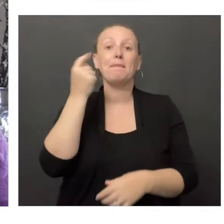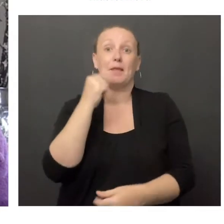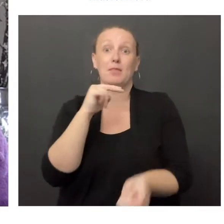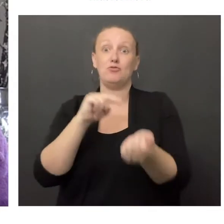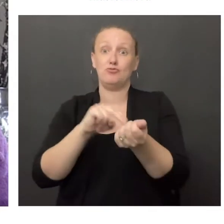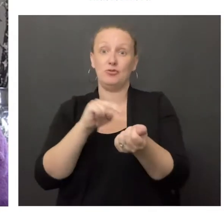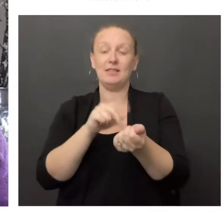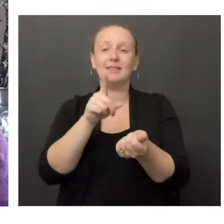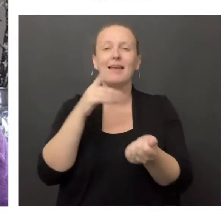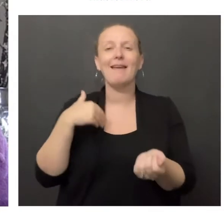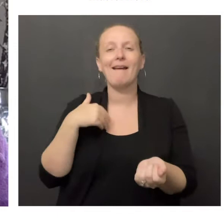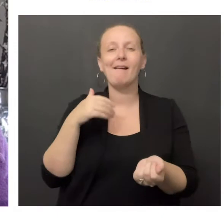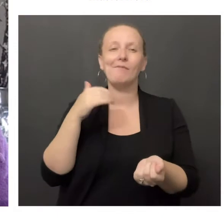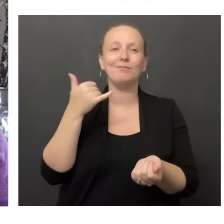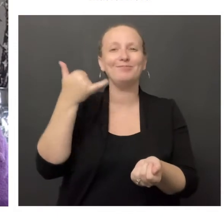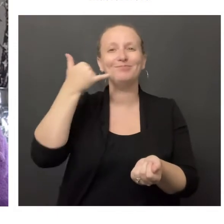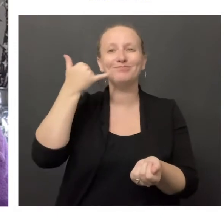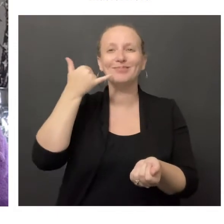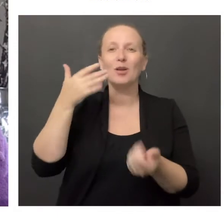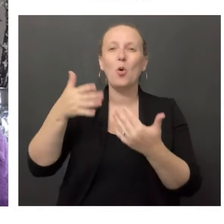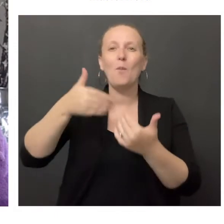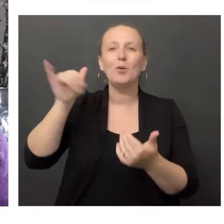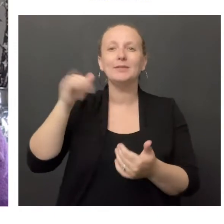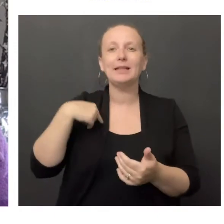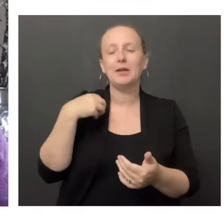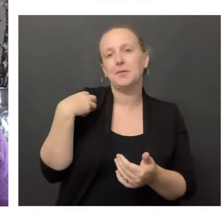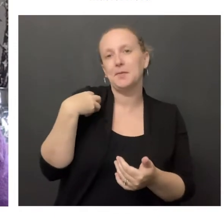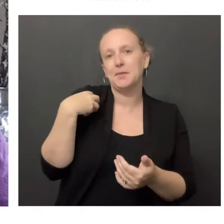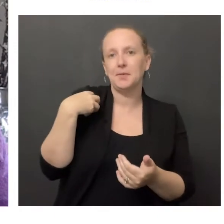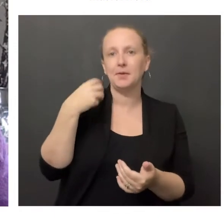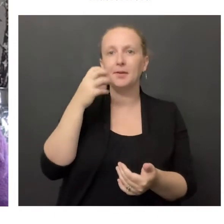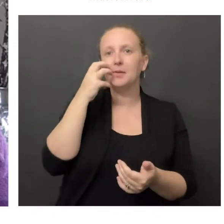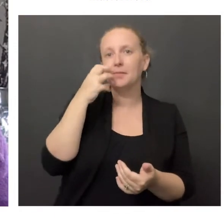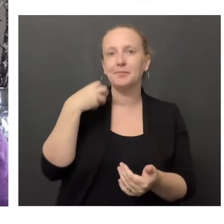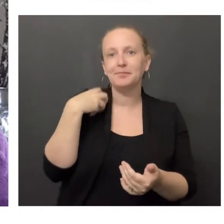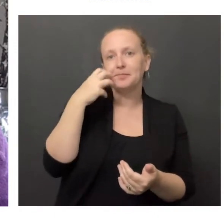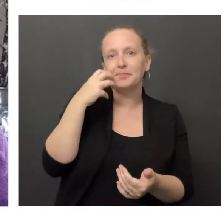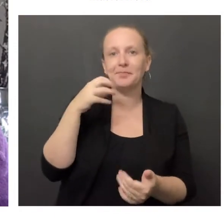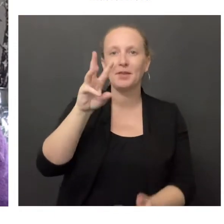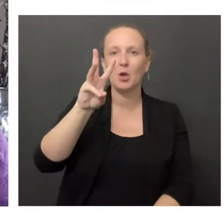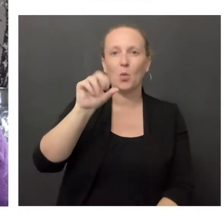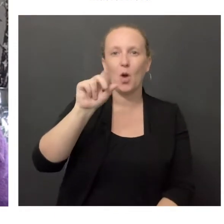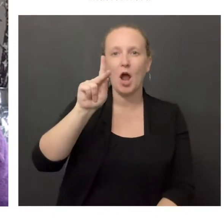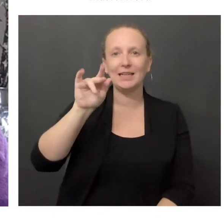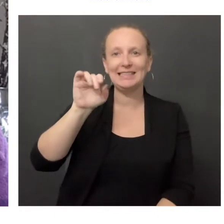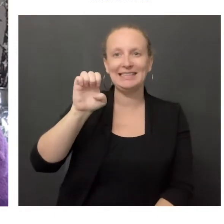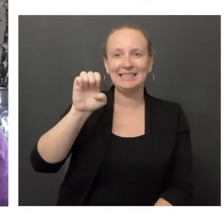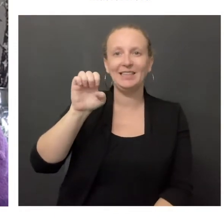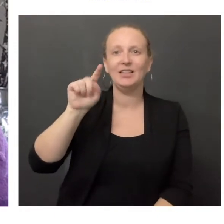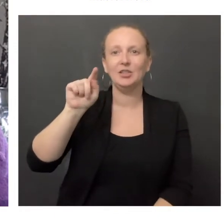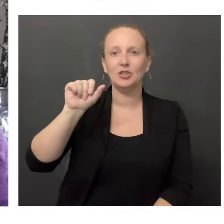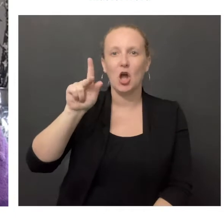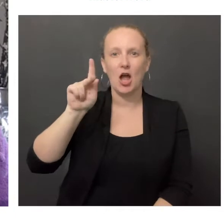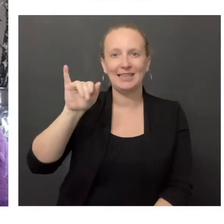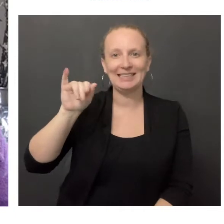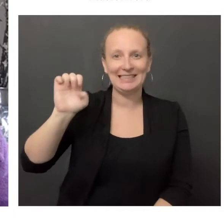Um, and it's voice activated, so they can say you know, they can call, Hey call Travis.